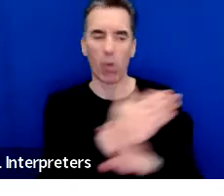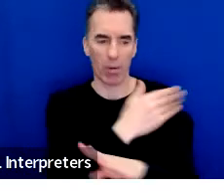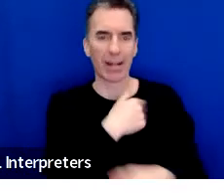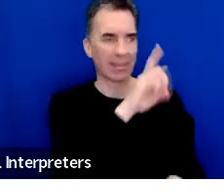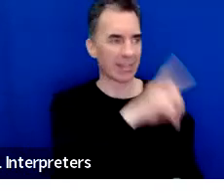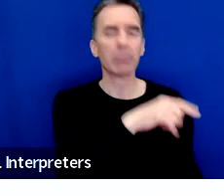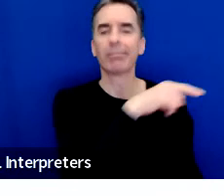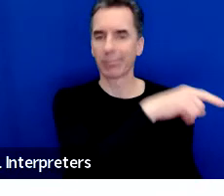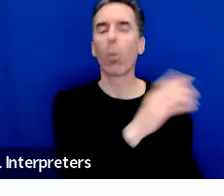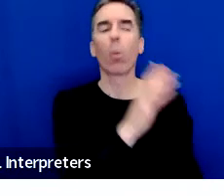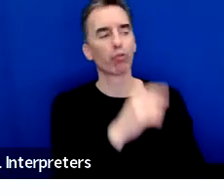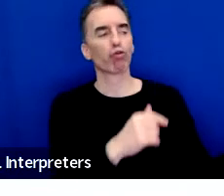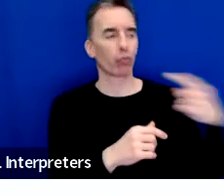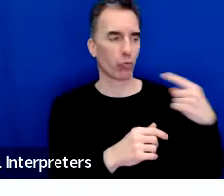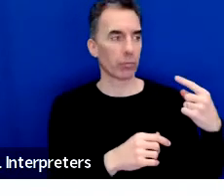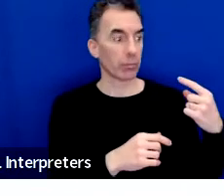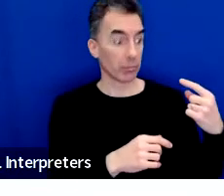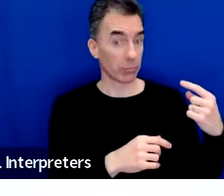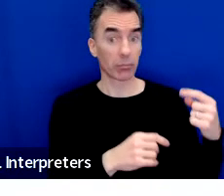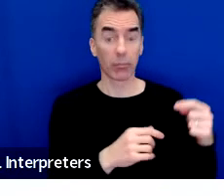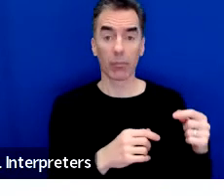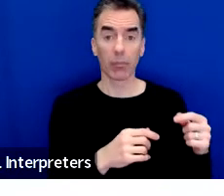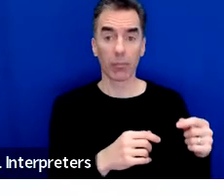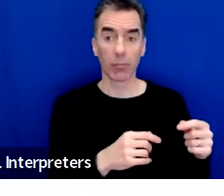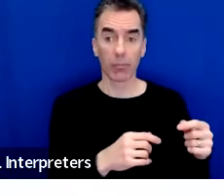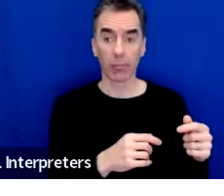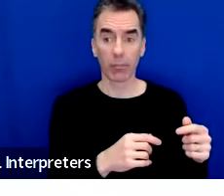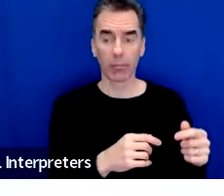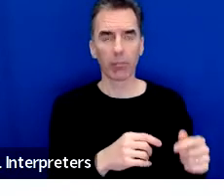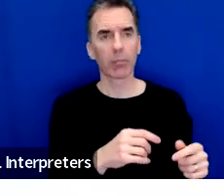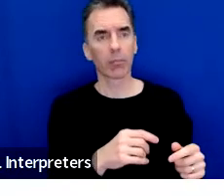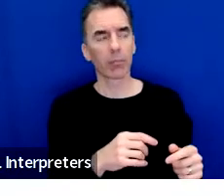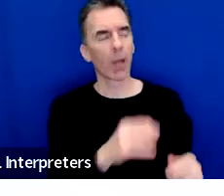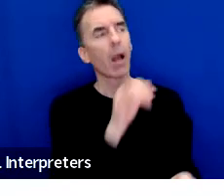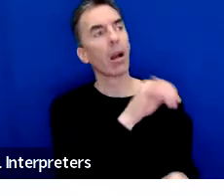when you have signed it through single sign on What about students? Same thing.